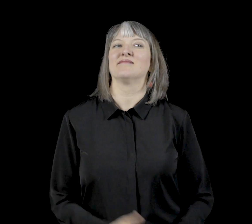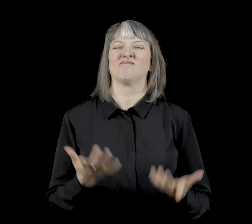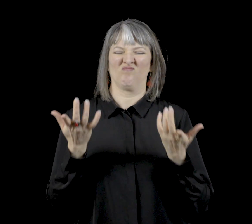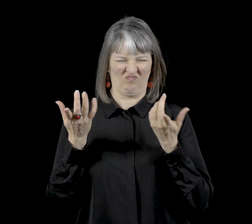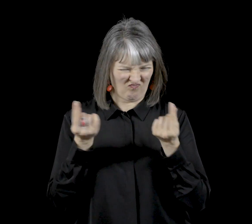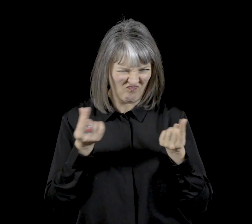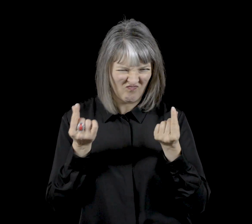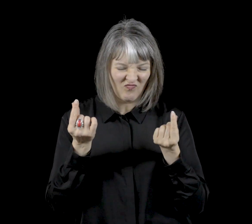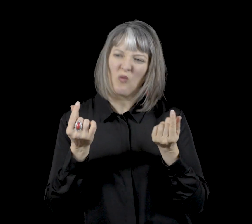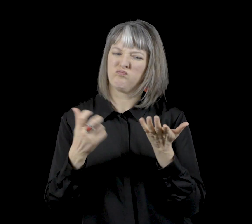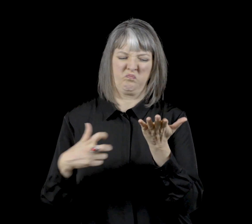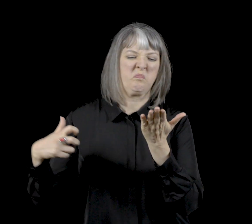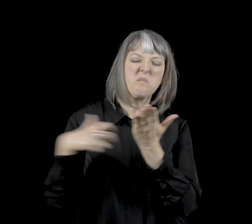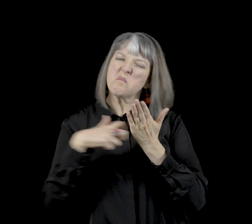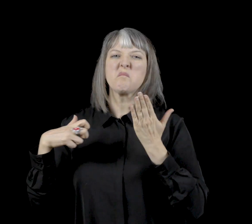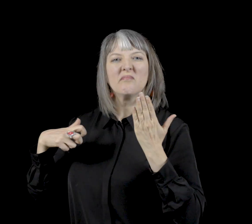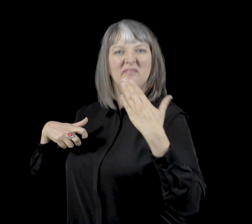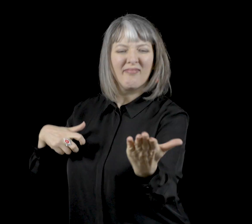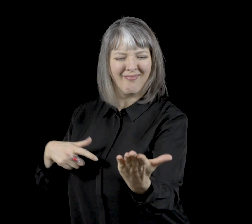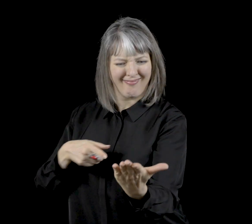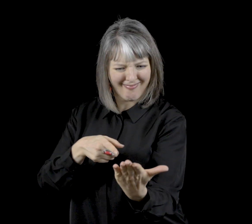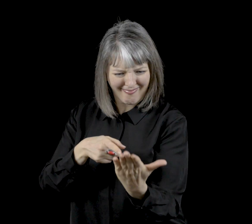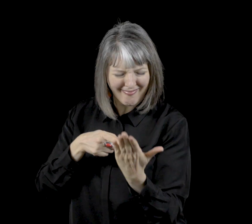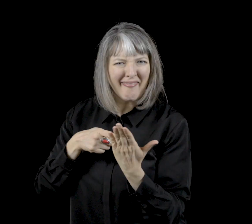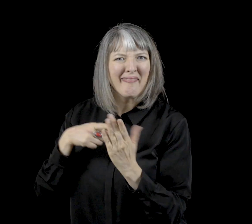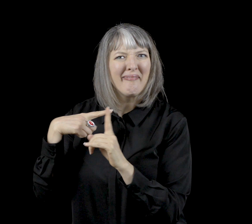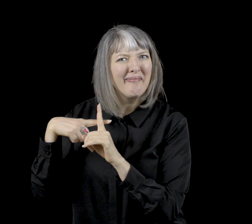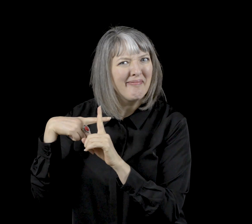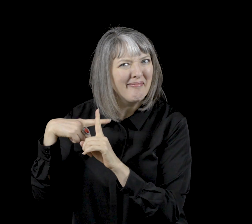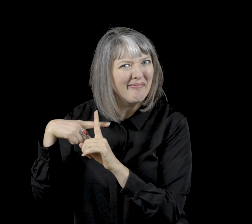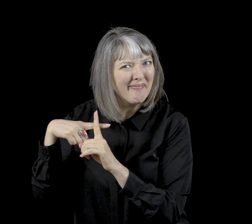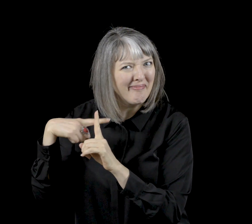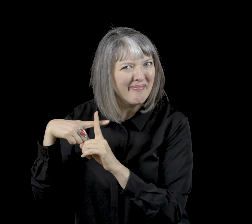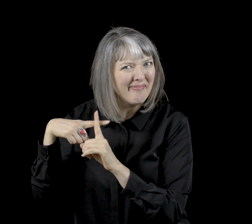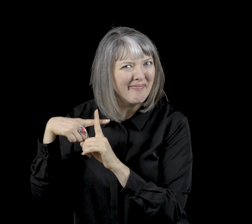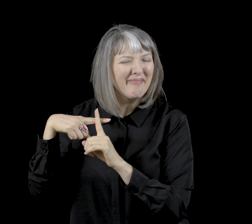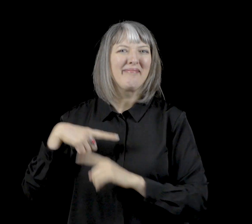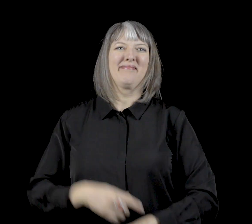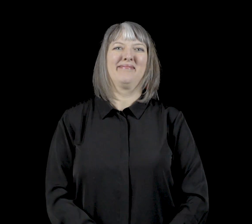give out "positive tickets'